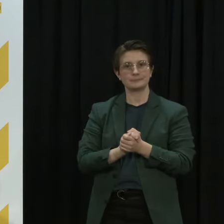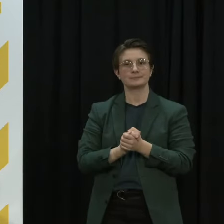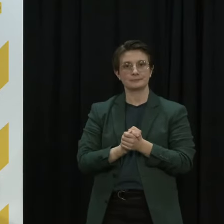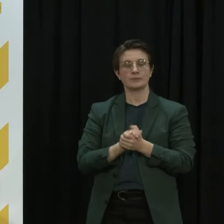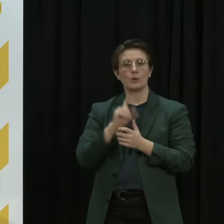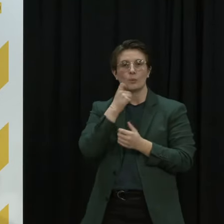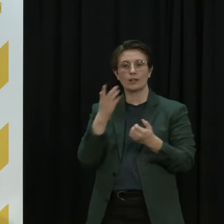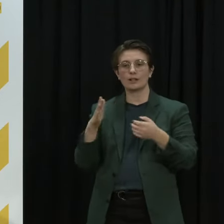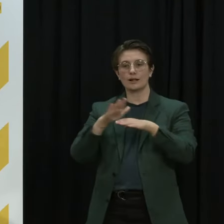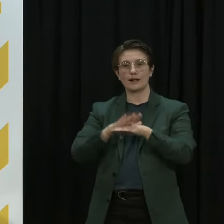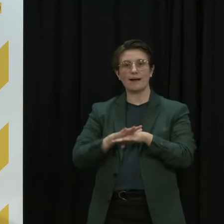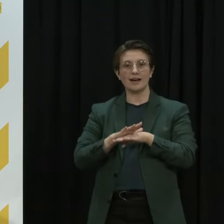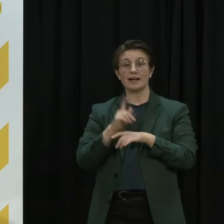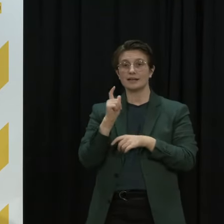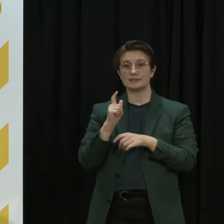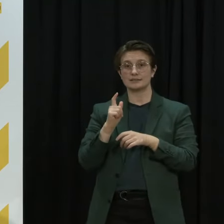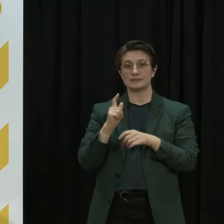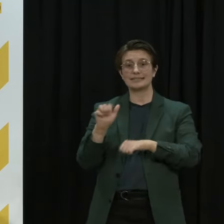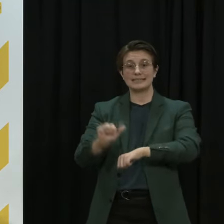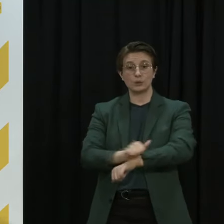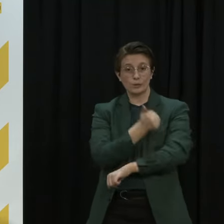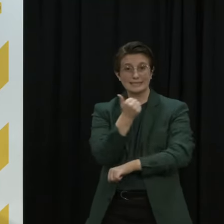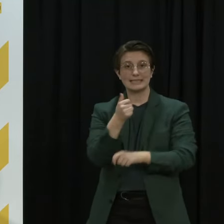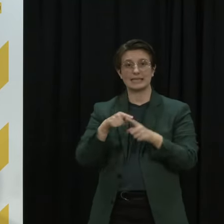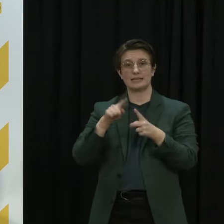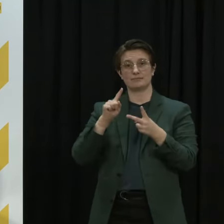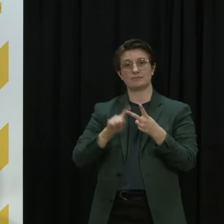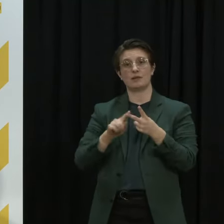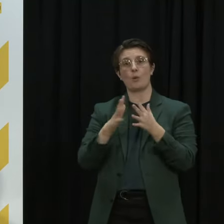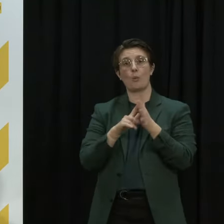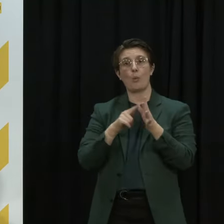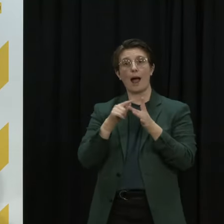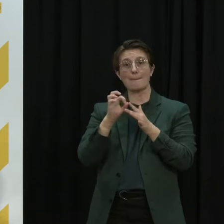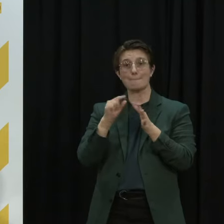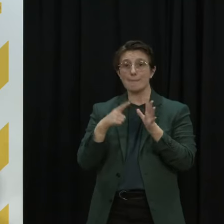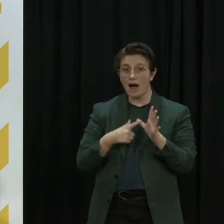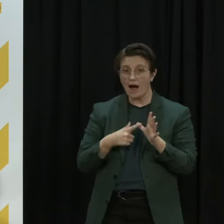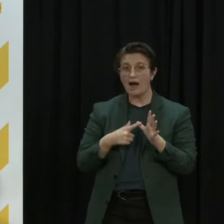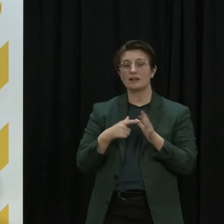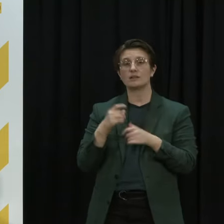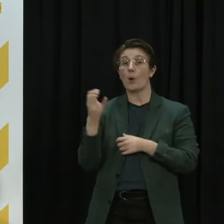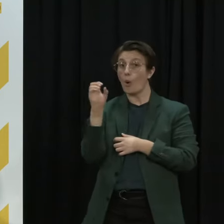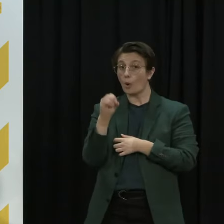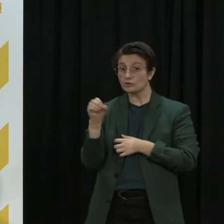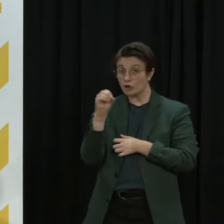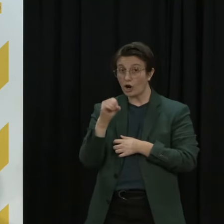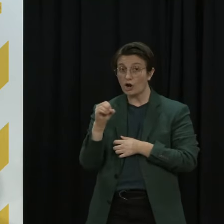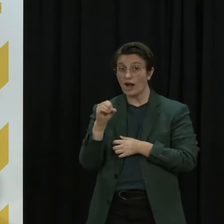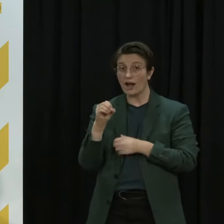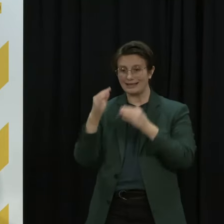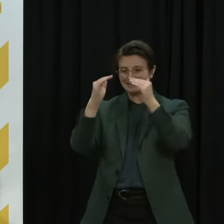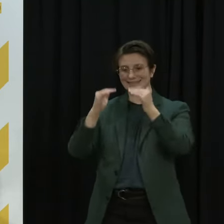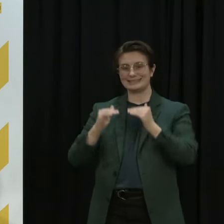advice and applied an abundance of caution. We've decided to extend the boundary further south.